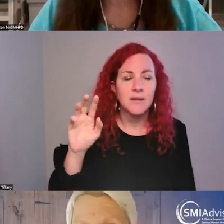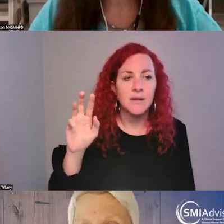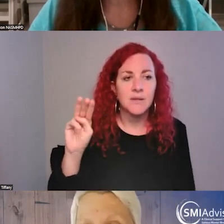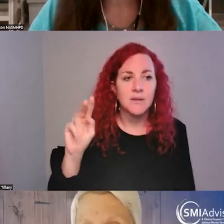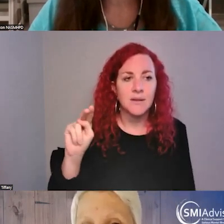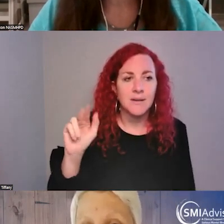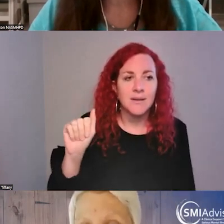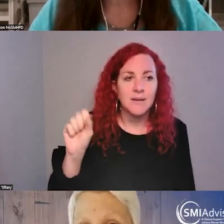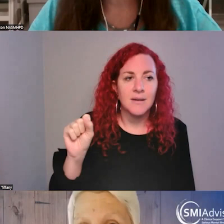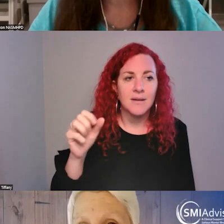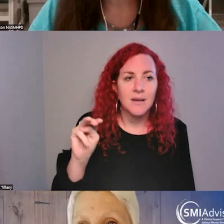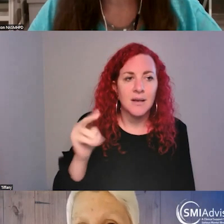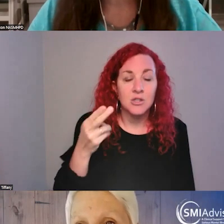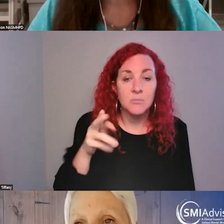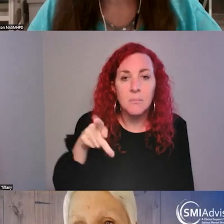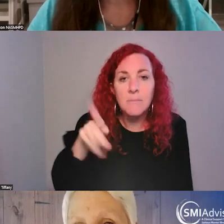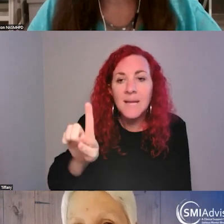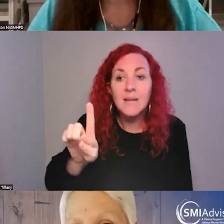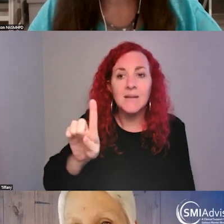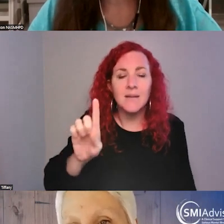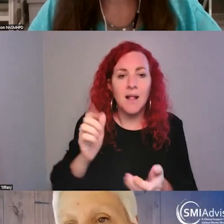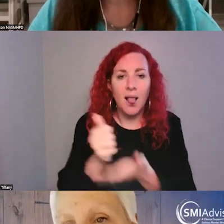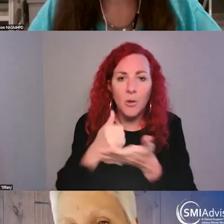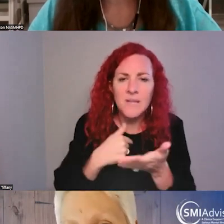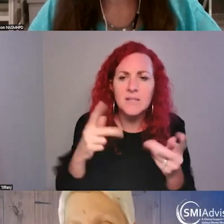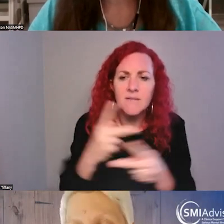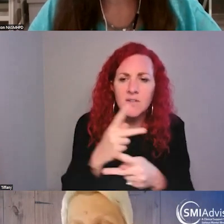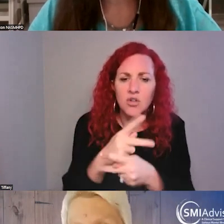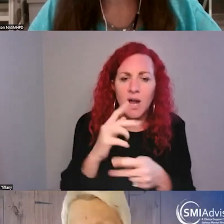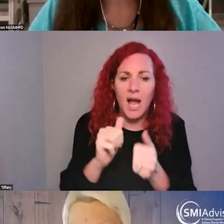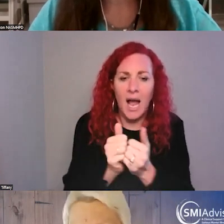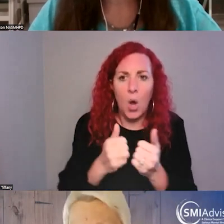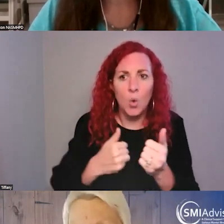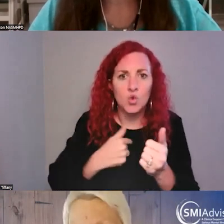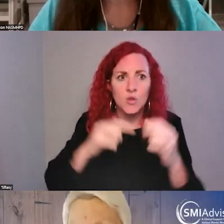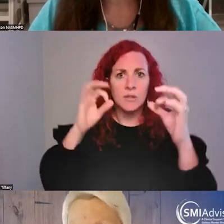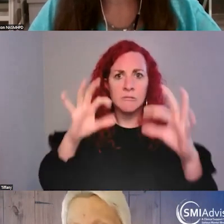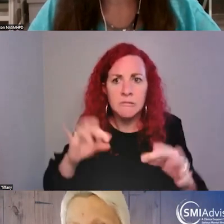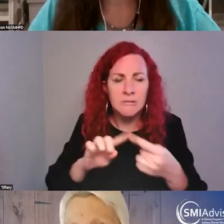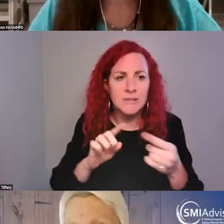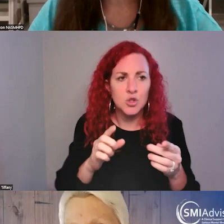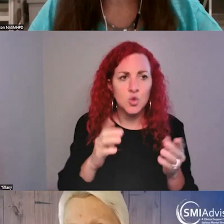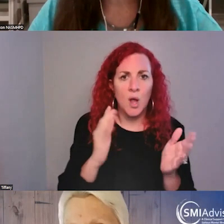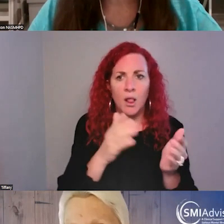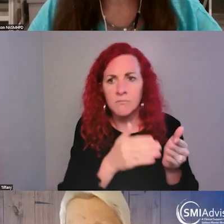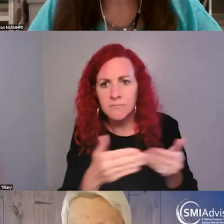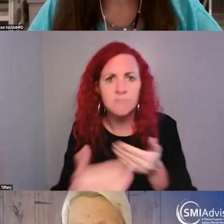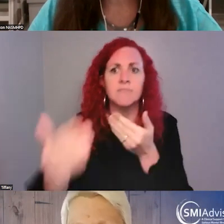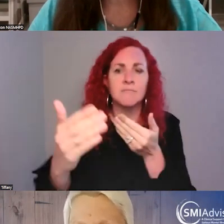LEARNING HOW TO RAISE OUR VOICES AND MOVE THE NEEDLE AND WE APPRECIATE THE TEMPLATES THAT CAN HELP US PUT OUR DESIRES INTO